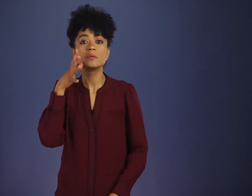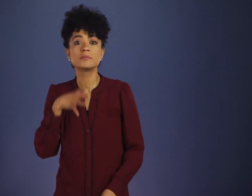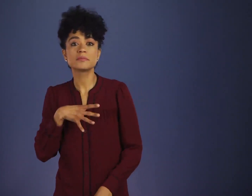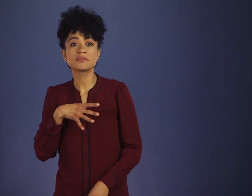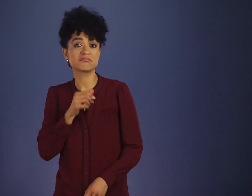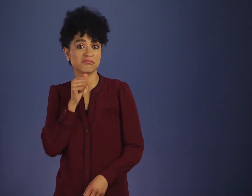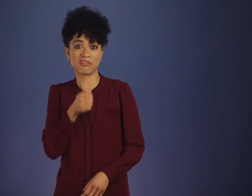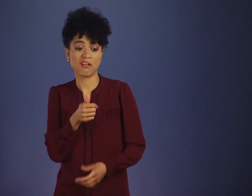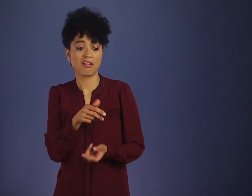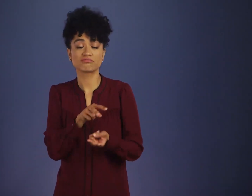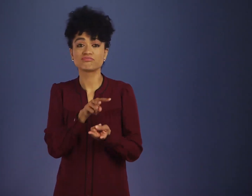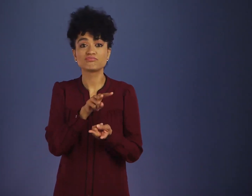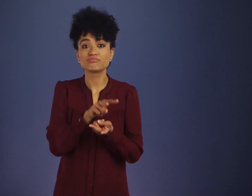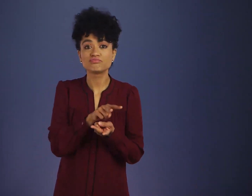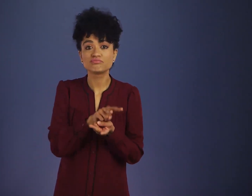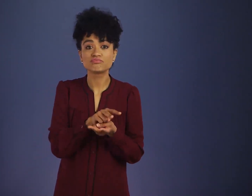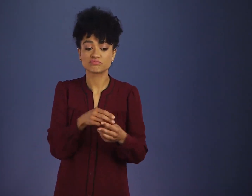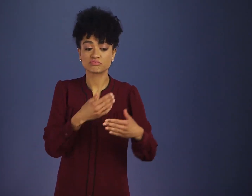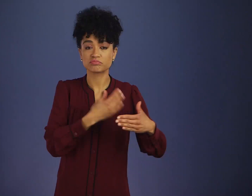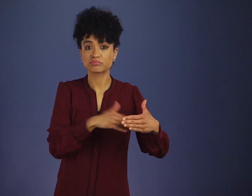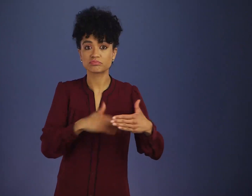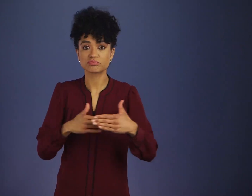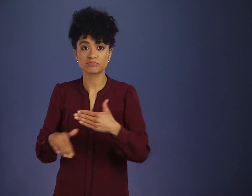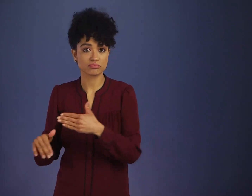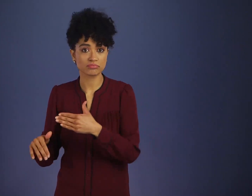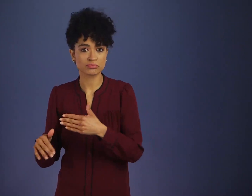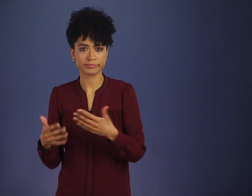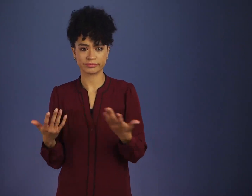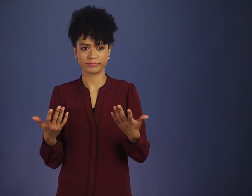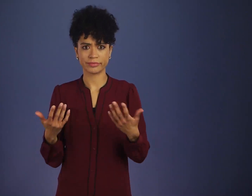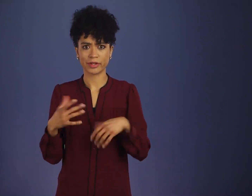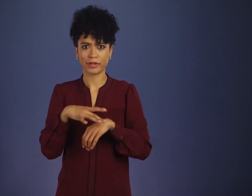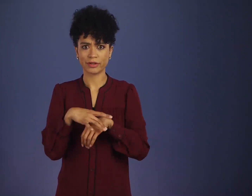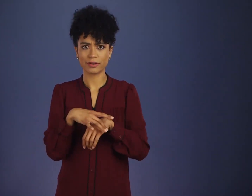If they didn't reproduce, the earth wouldn't be populated.